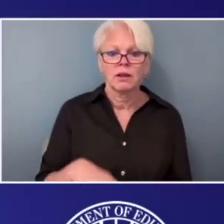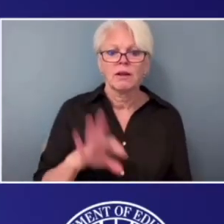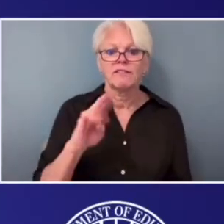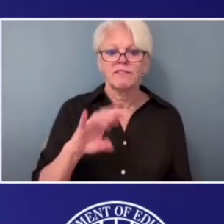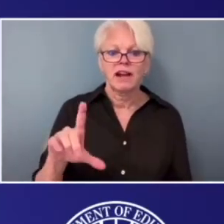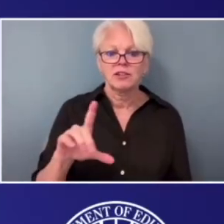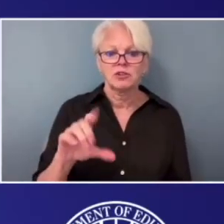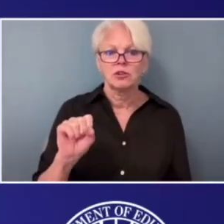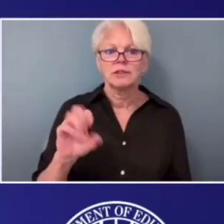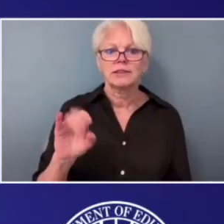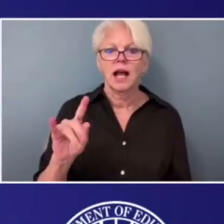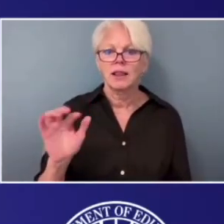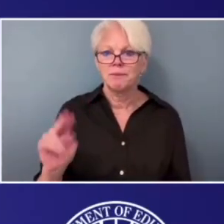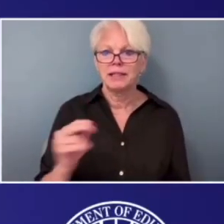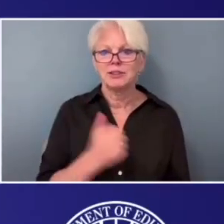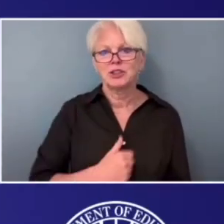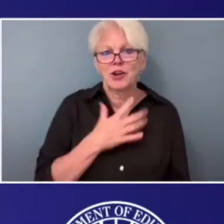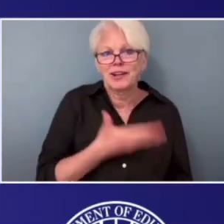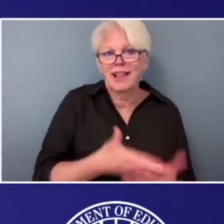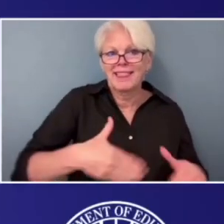Thank you. I apologize for being late. I had a phone call.